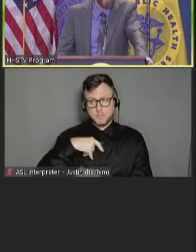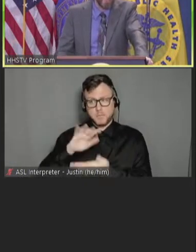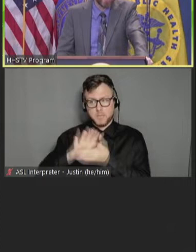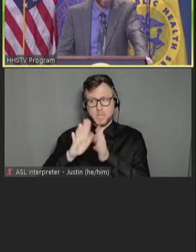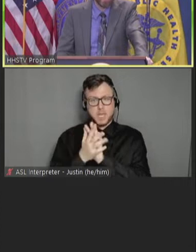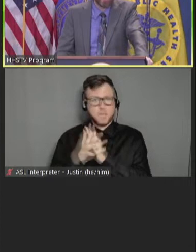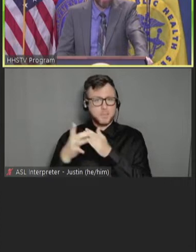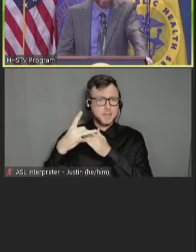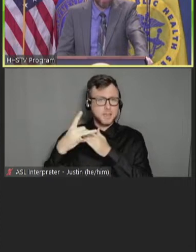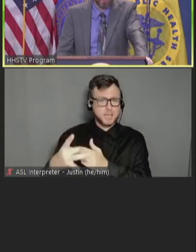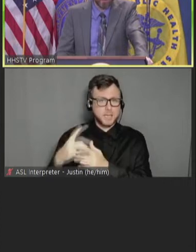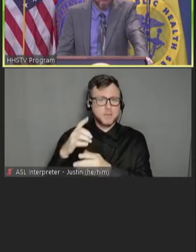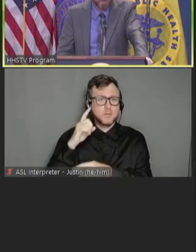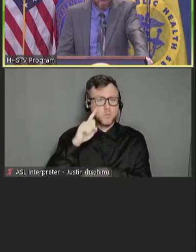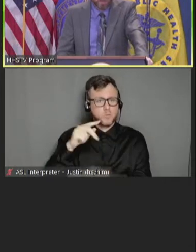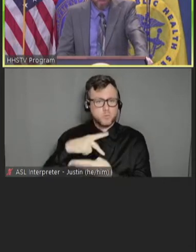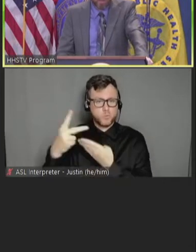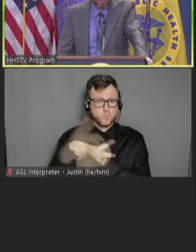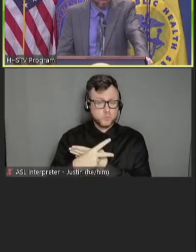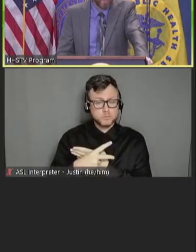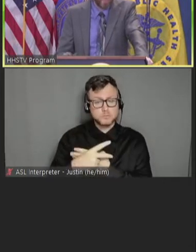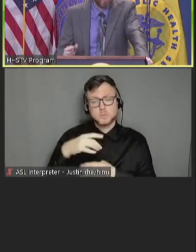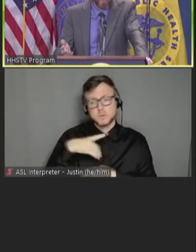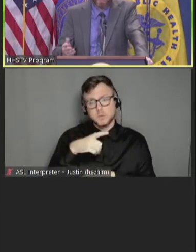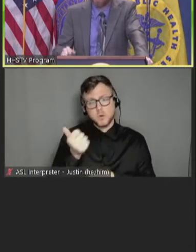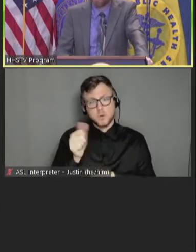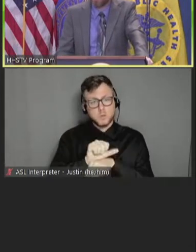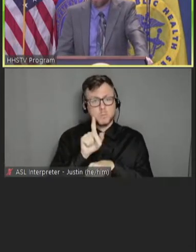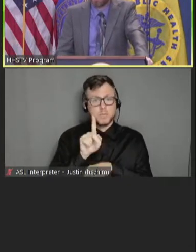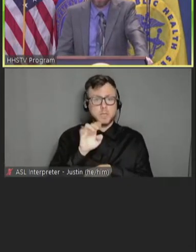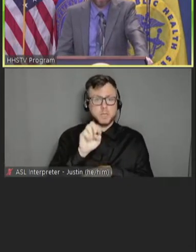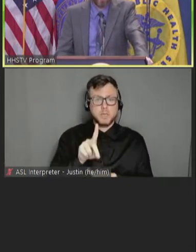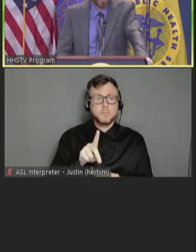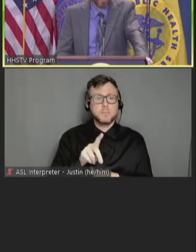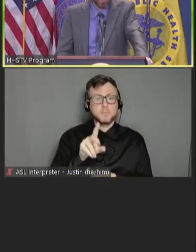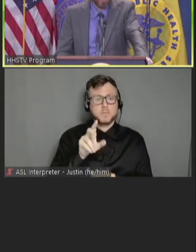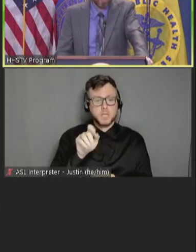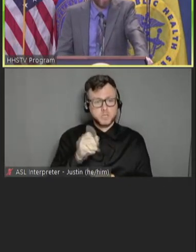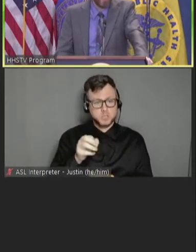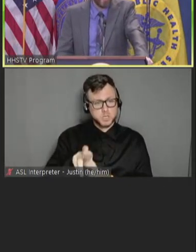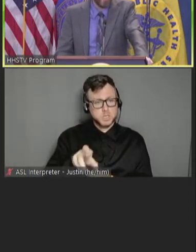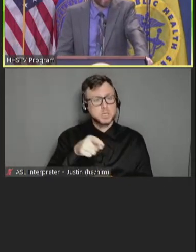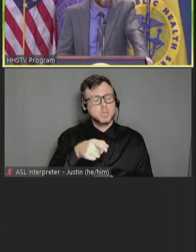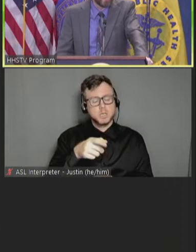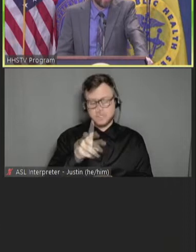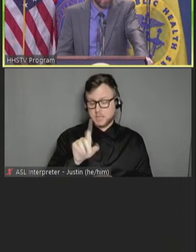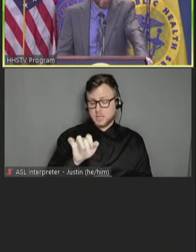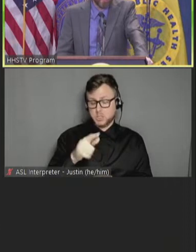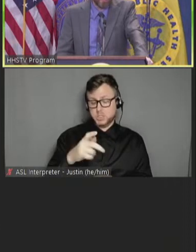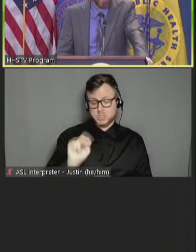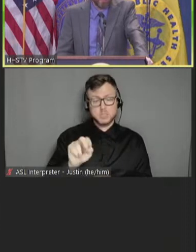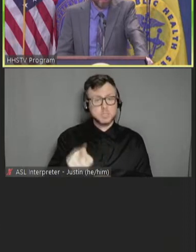adjuvants for our program. Other work by Kim Janda has shown the CpG also works. And Betsy Norton